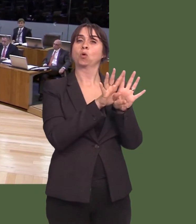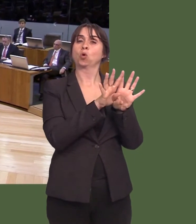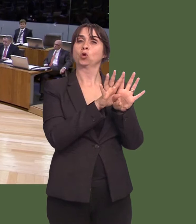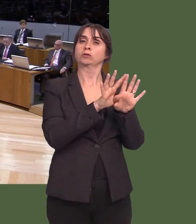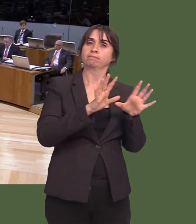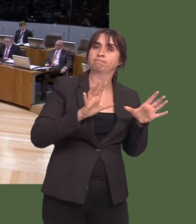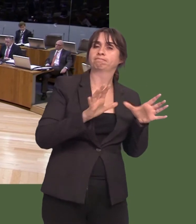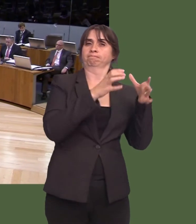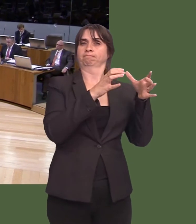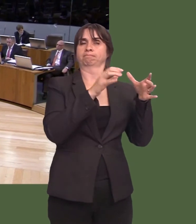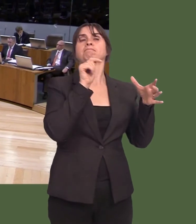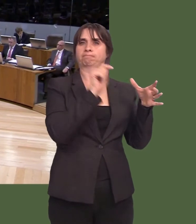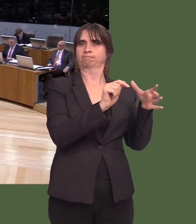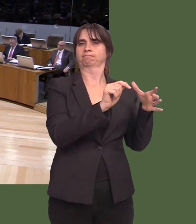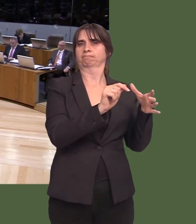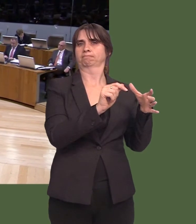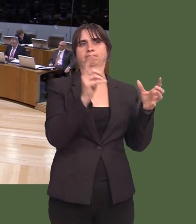to deal with knotweed.